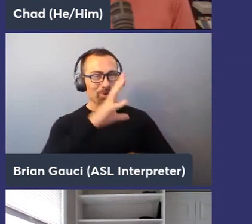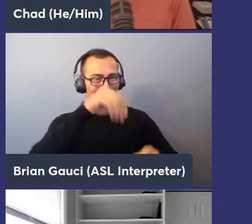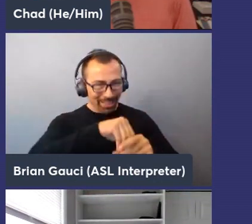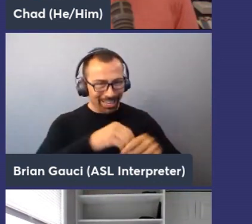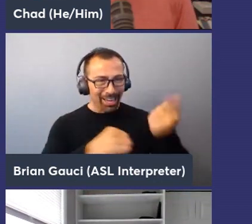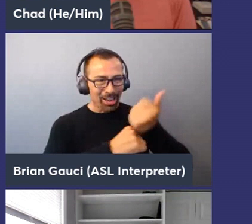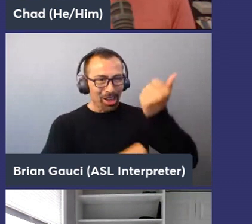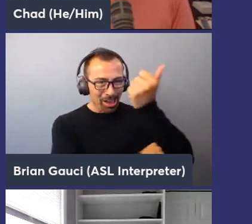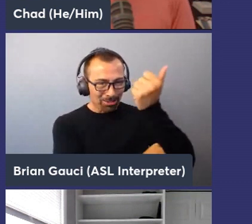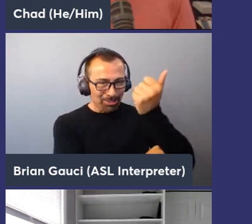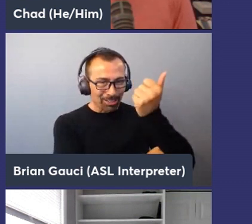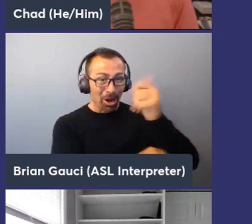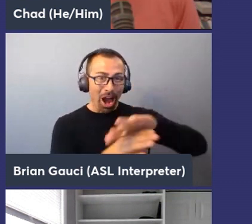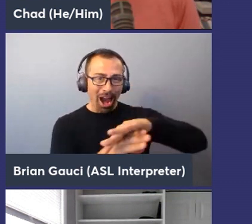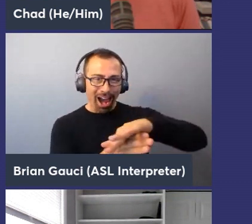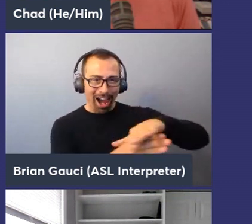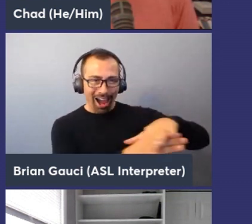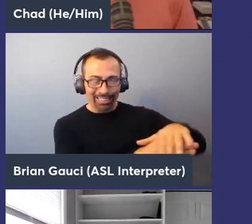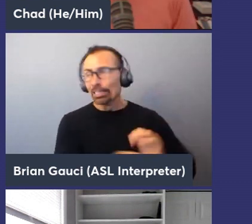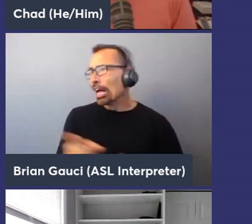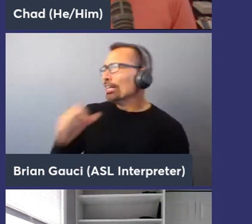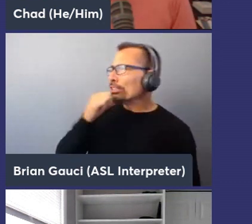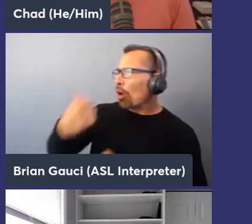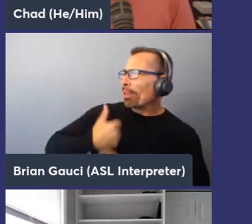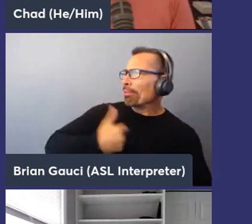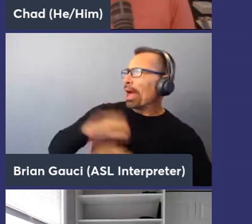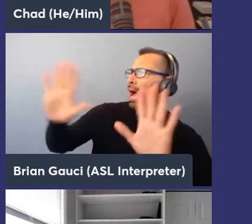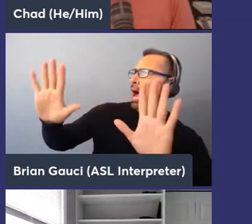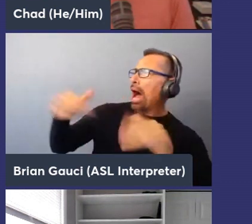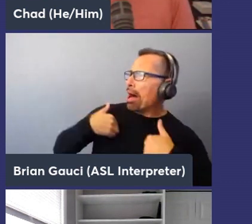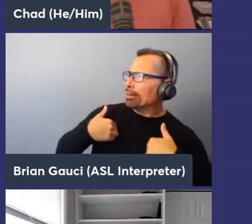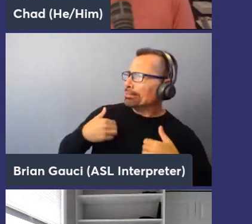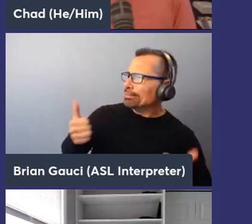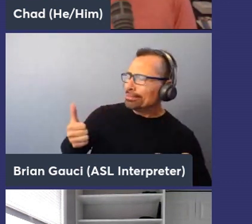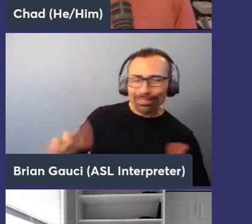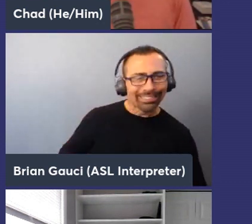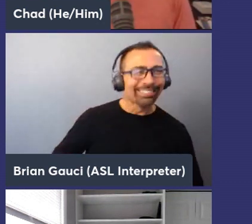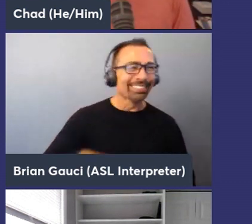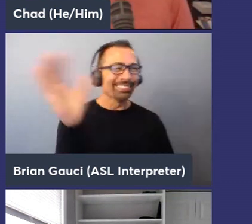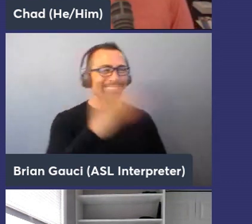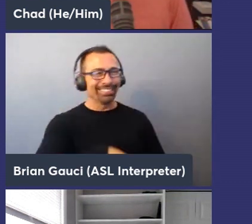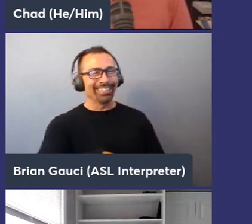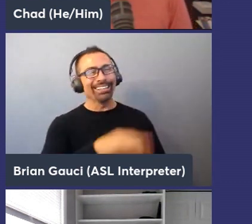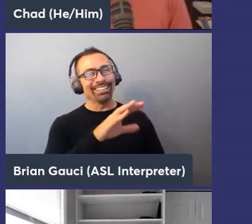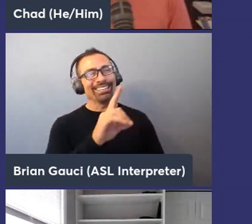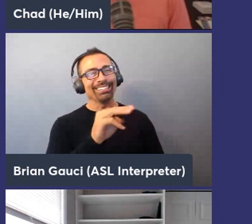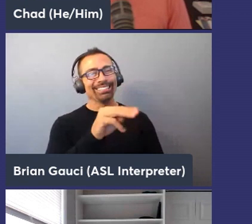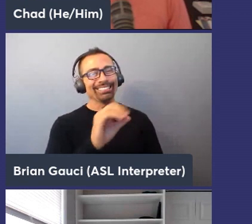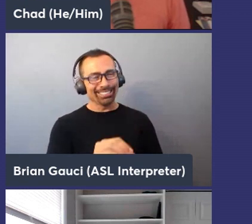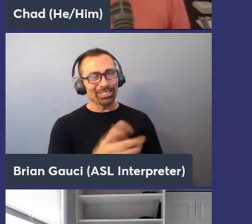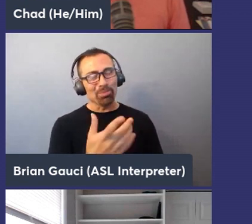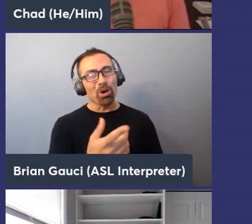Don't hold that against me, man. Don't hold that against me . Well, it's a demo, it's a graph of infrastructure.